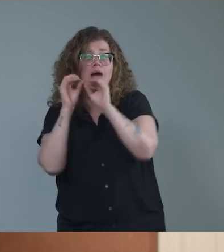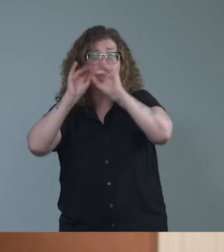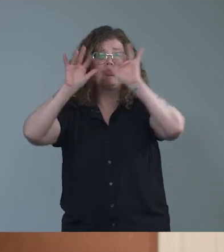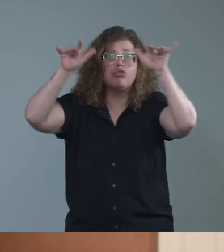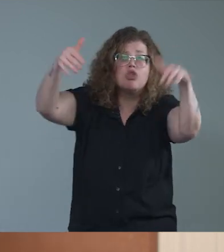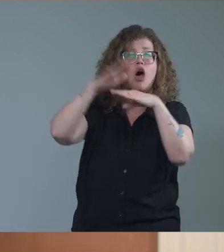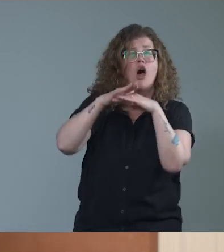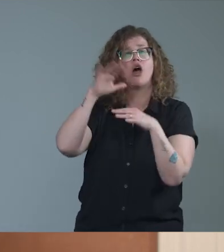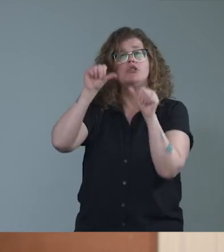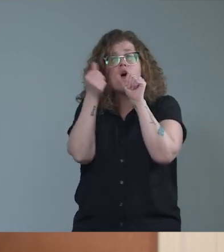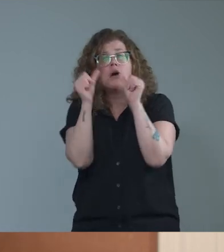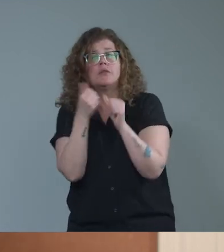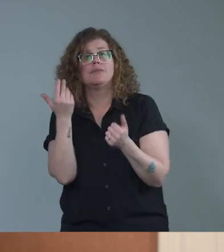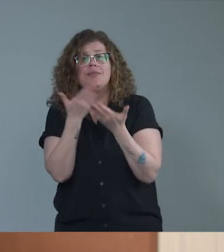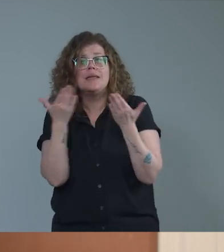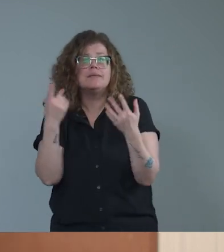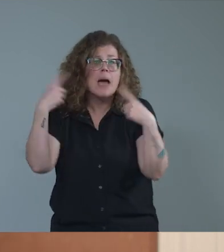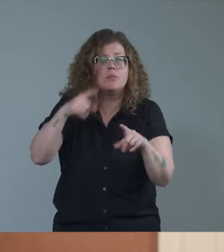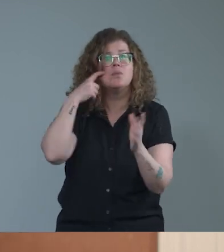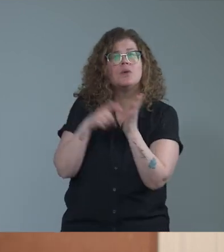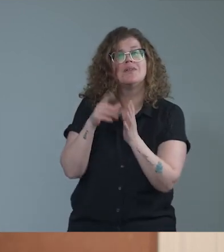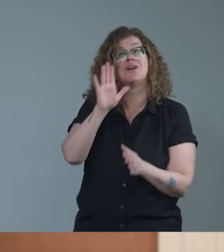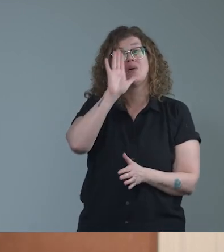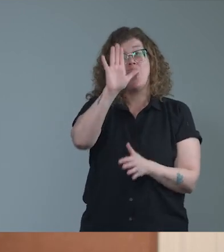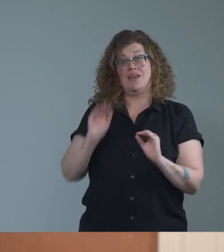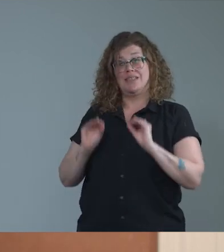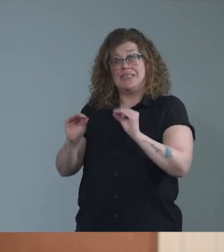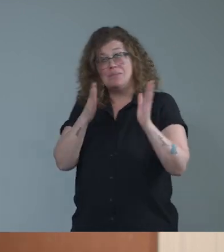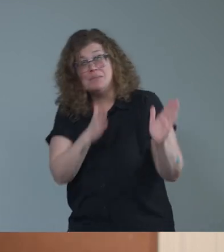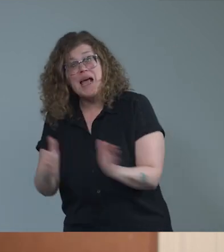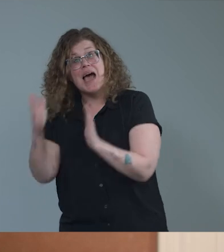dumping, remediation to plants or ensuring the safety of the types of materials